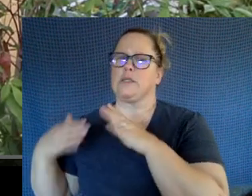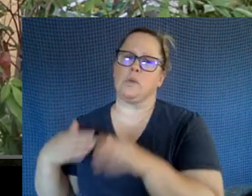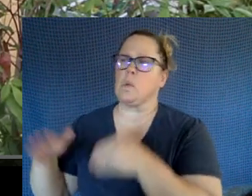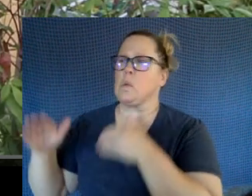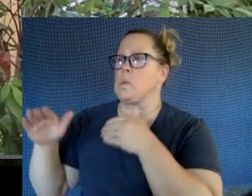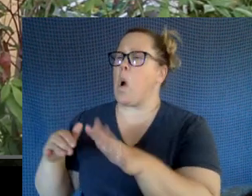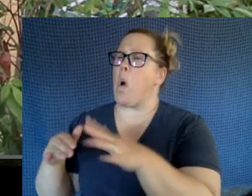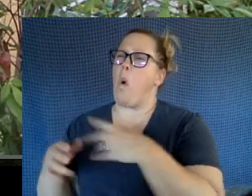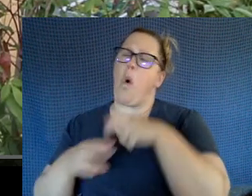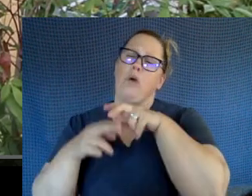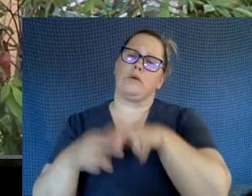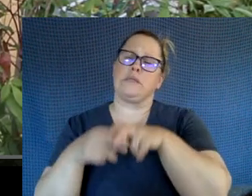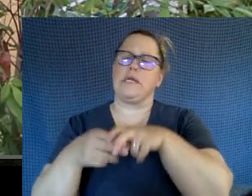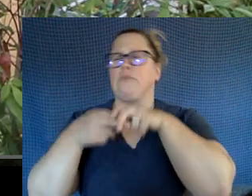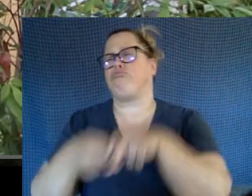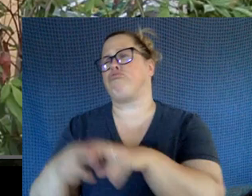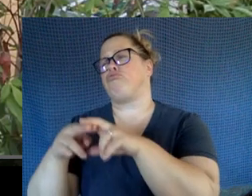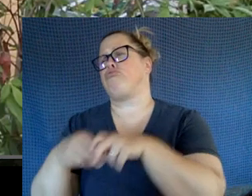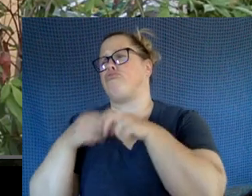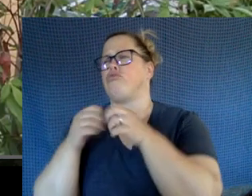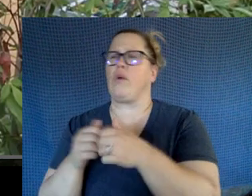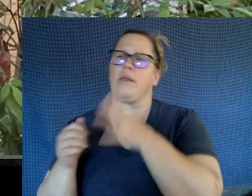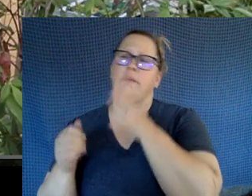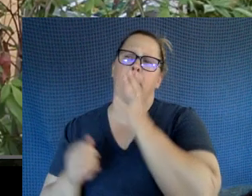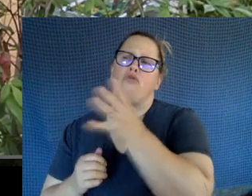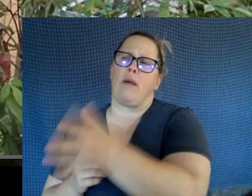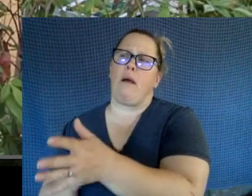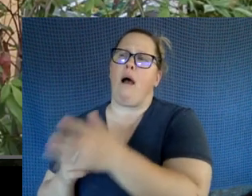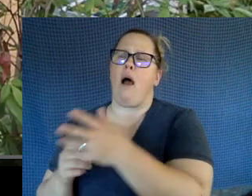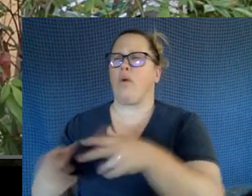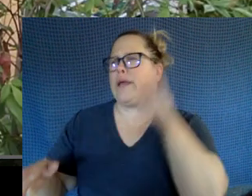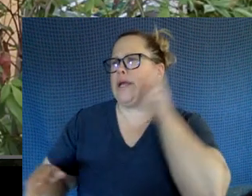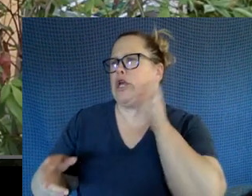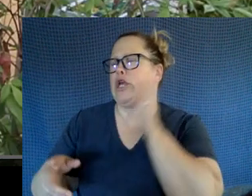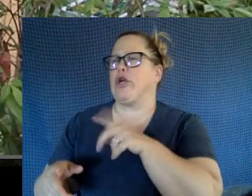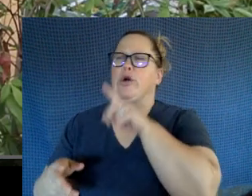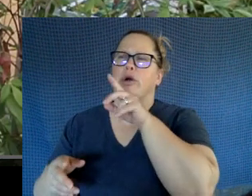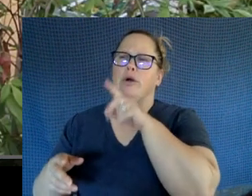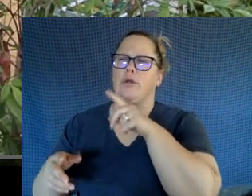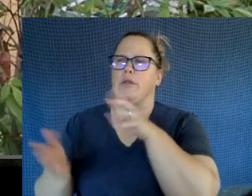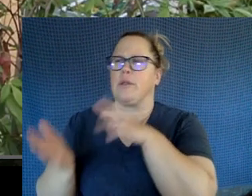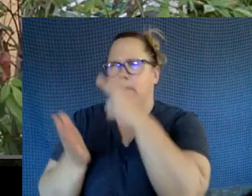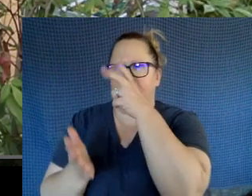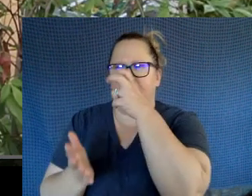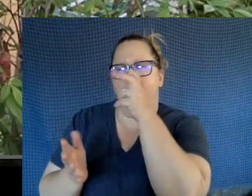hear the crickets chirp. We'll feel the humming of Magnolia mill and hear the